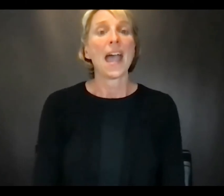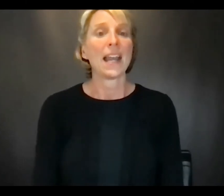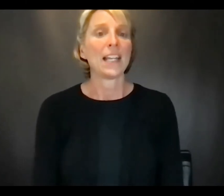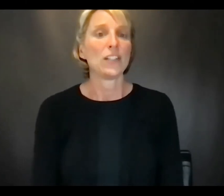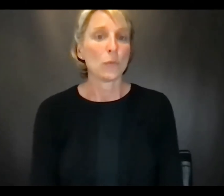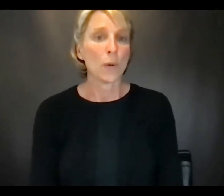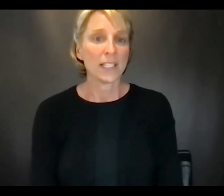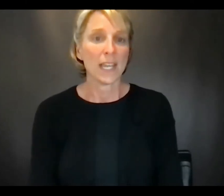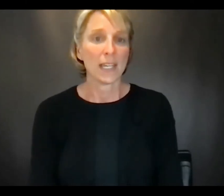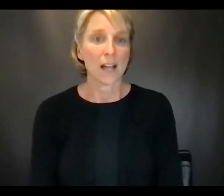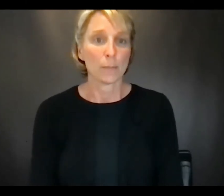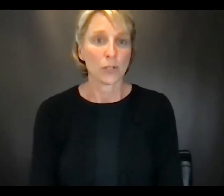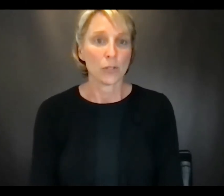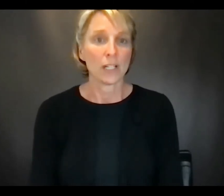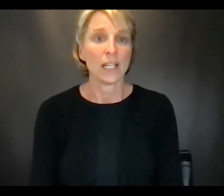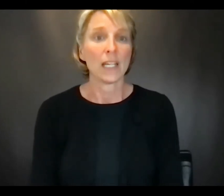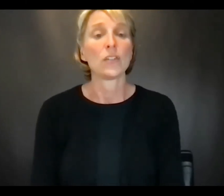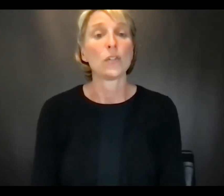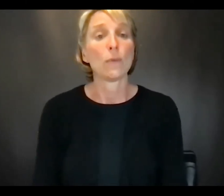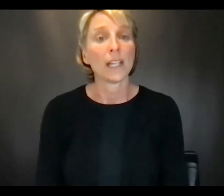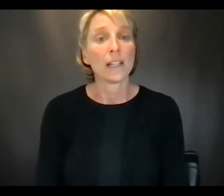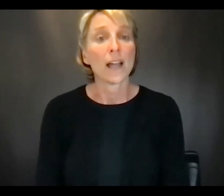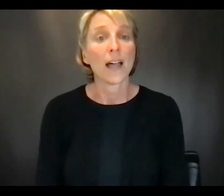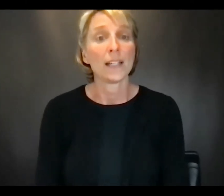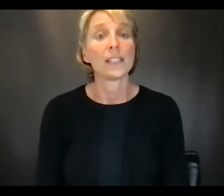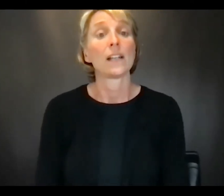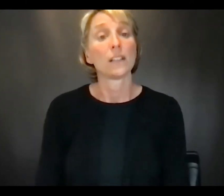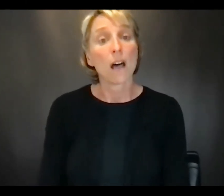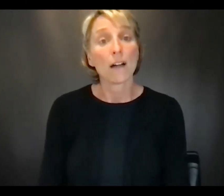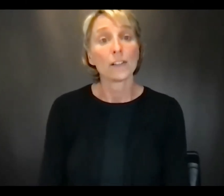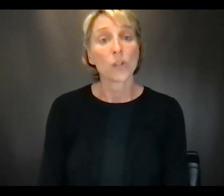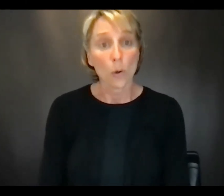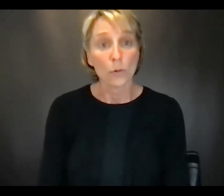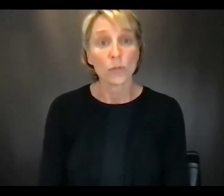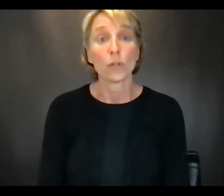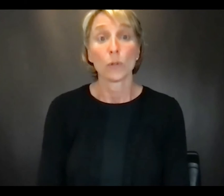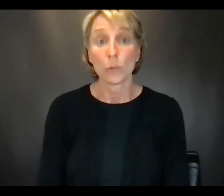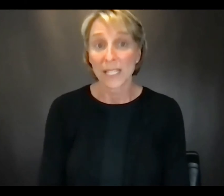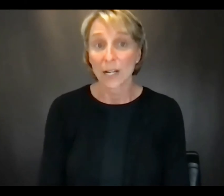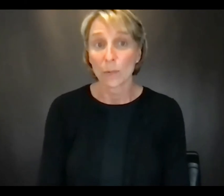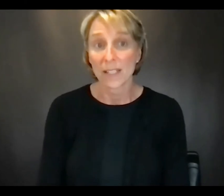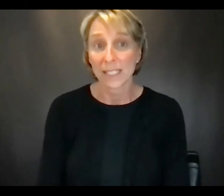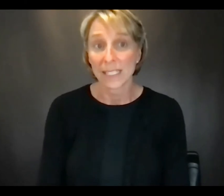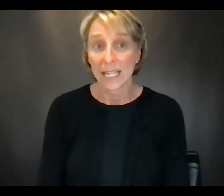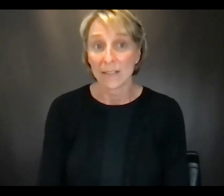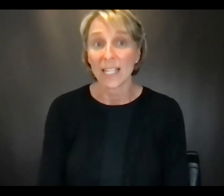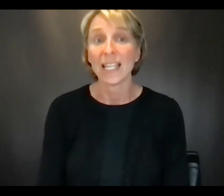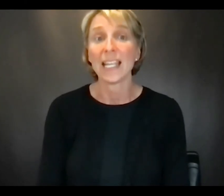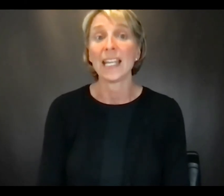and I do want to take an opportunity to recognize Lars Holt, who is here with us this evening. He